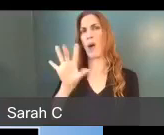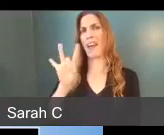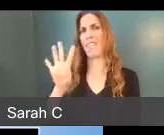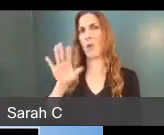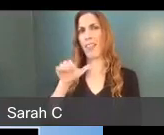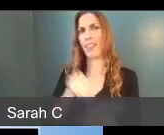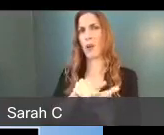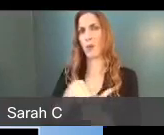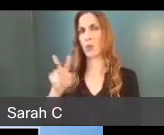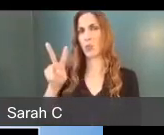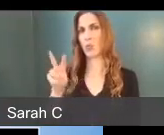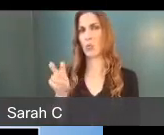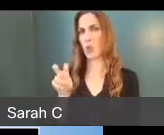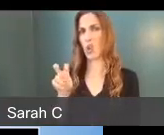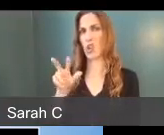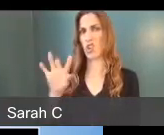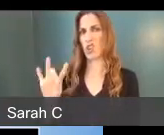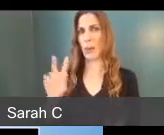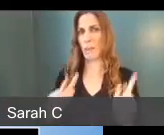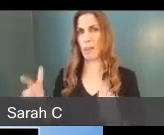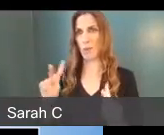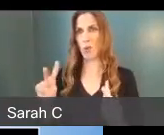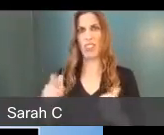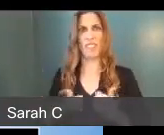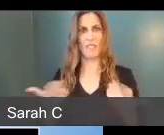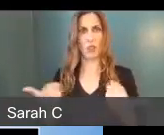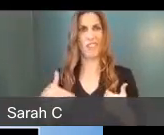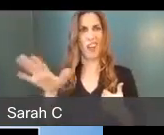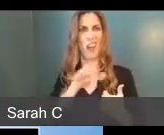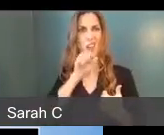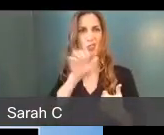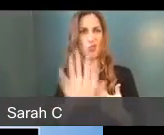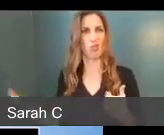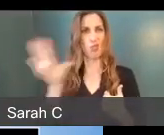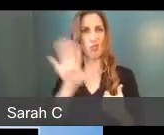individuals. Then when we look at the group that's 75 years and over,